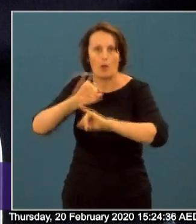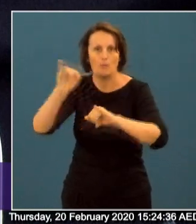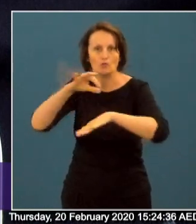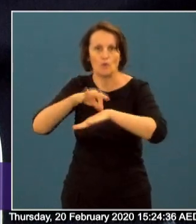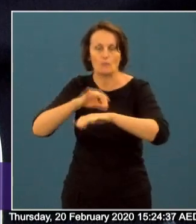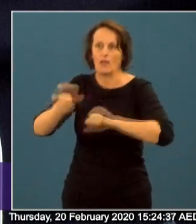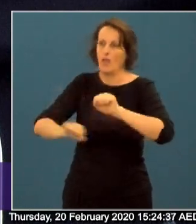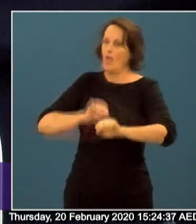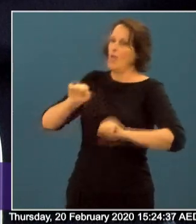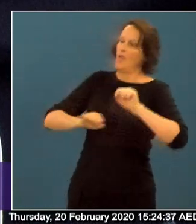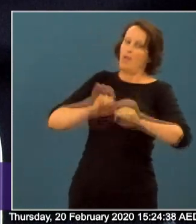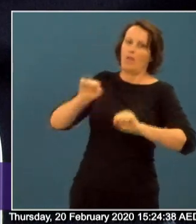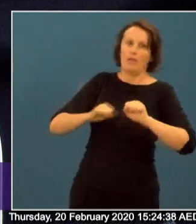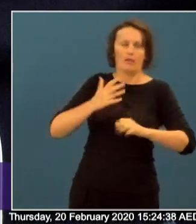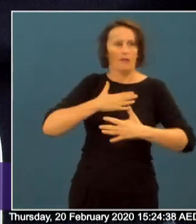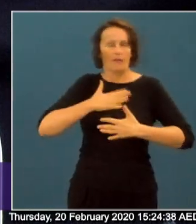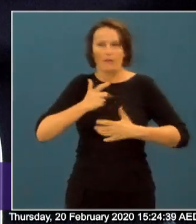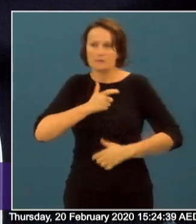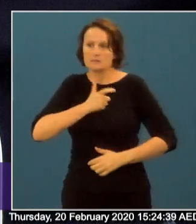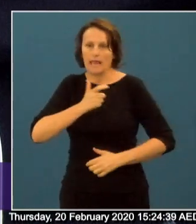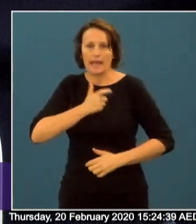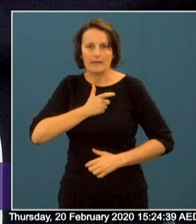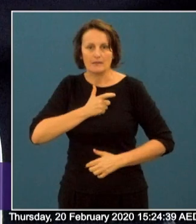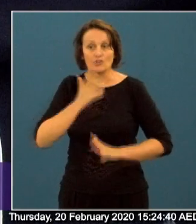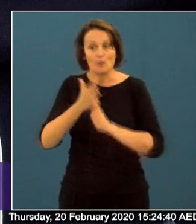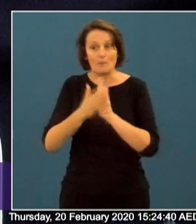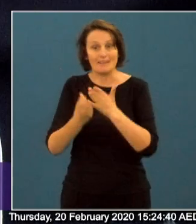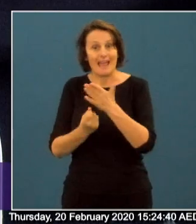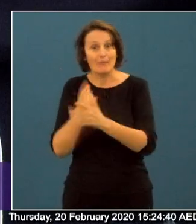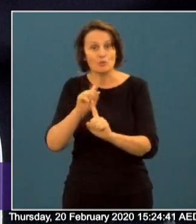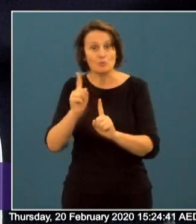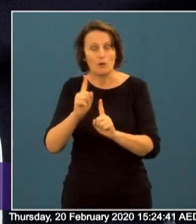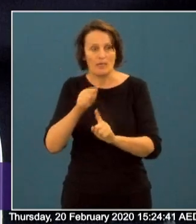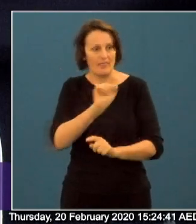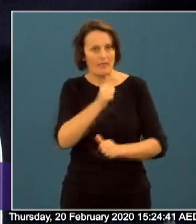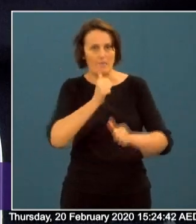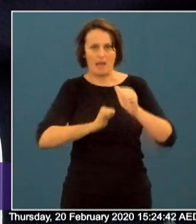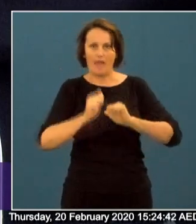And those sorts of situations can lead to increased challenging behaviour or distress